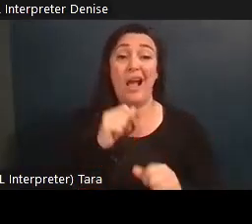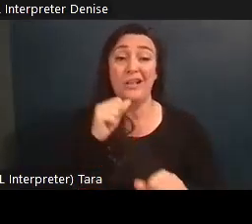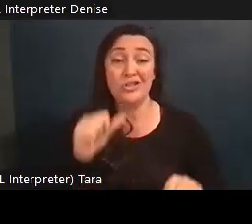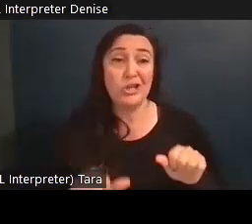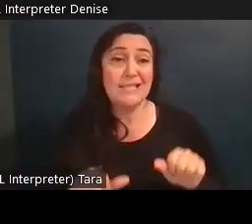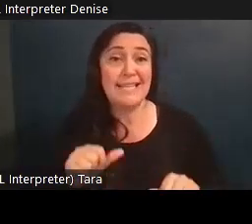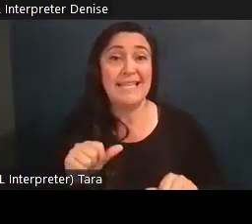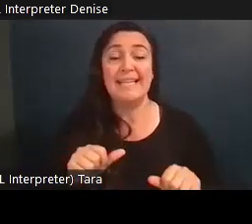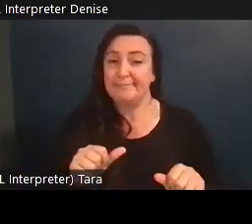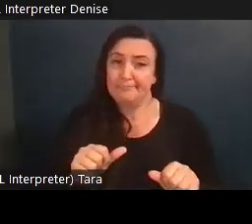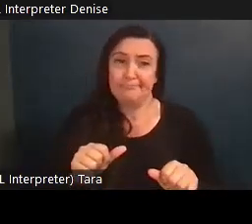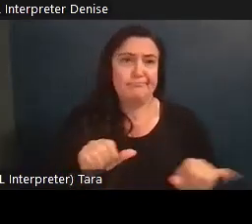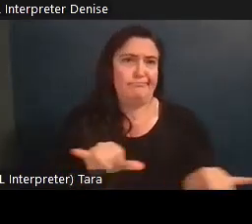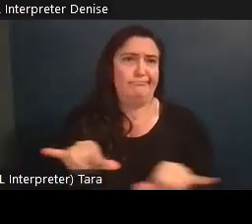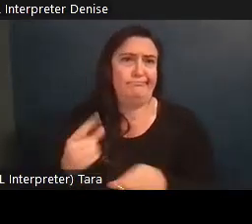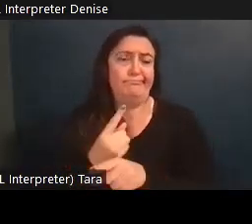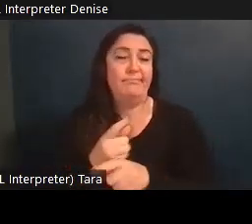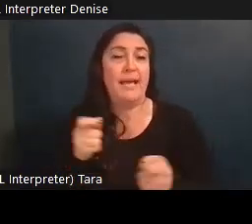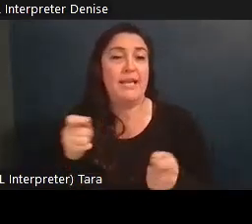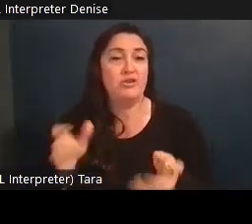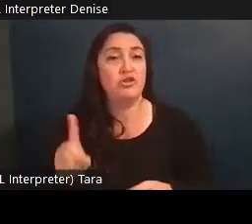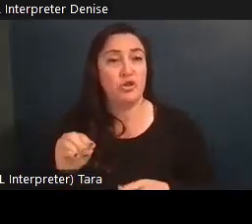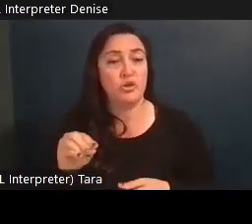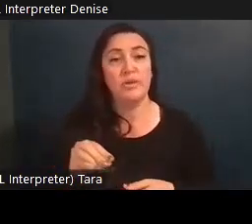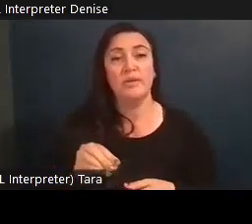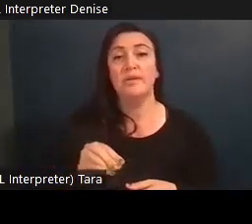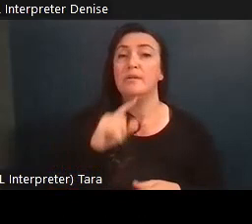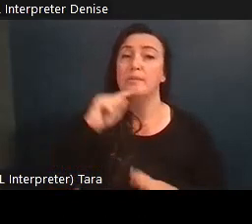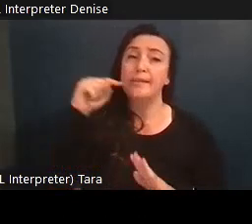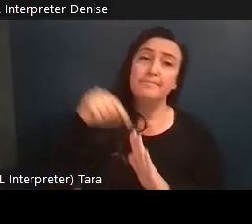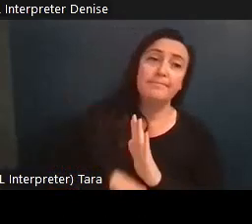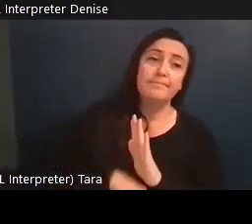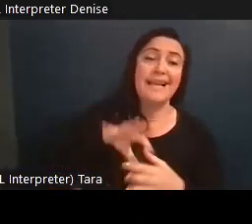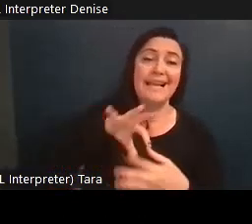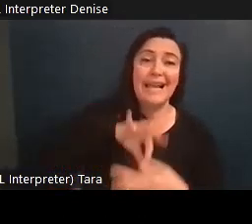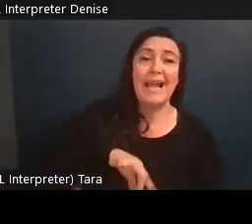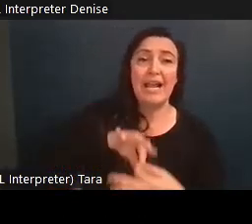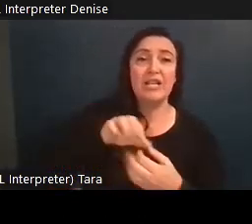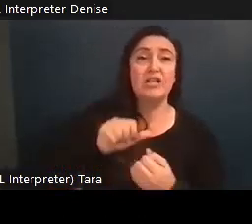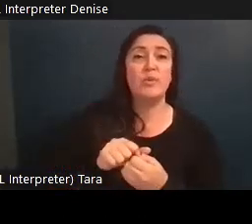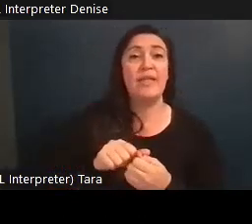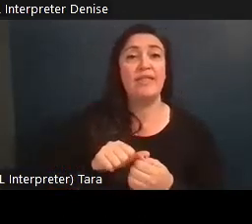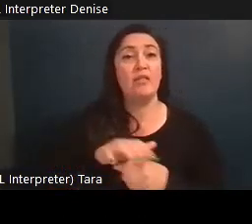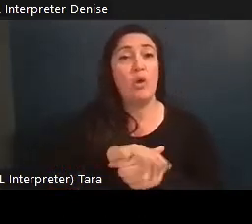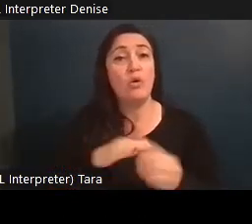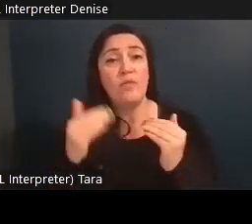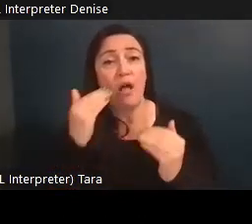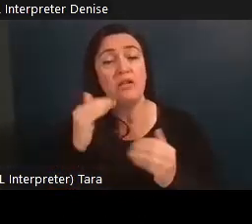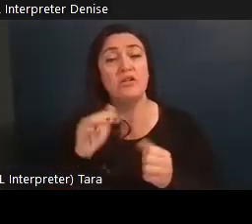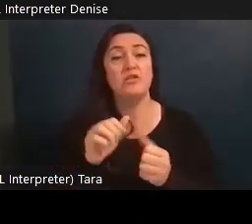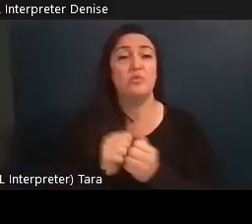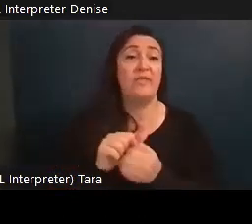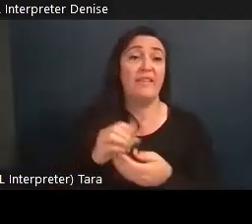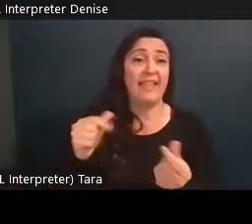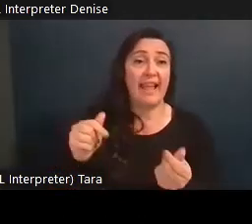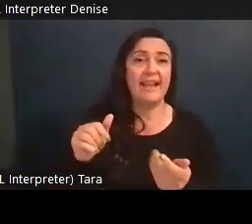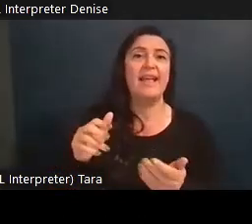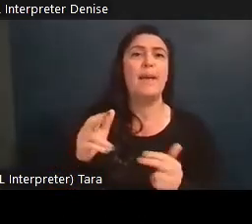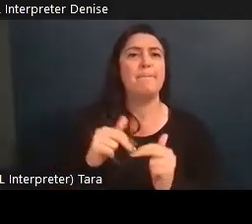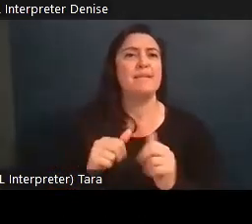engagement across disciplines with local knowledge and with the land builds place-based management capacity as well as scientific innovation.